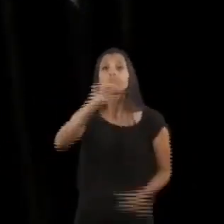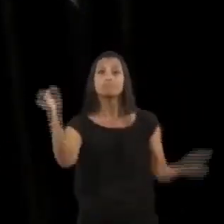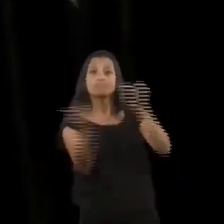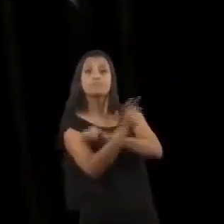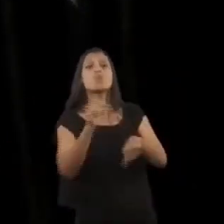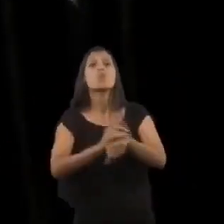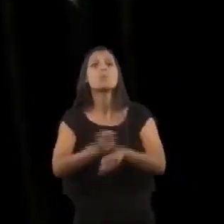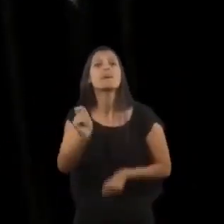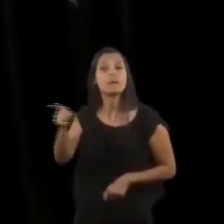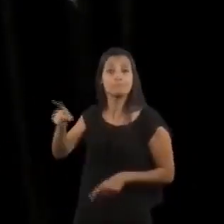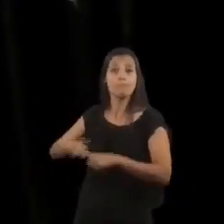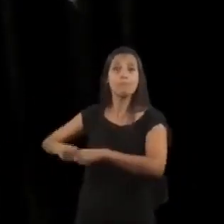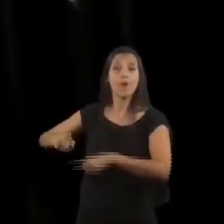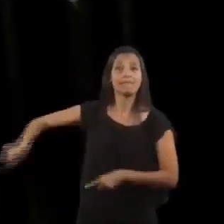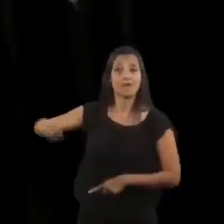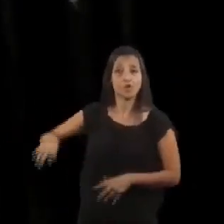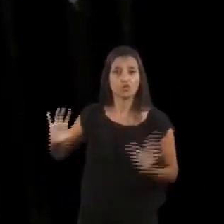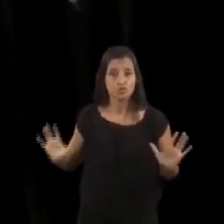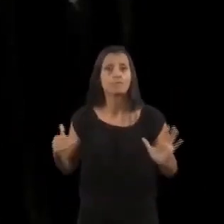or of the politicians who base themselves in the central bank.